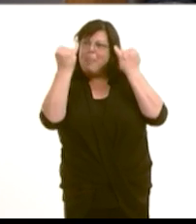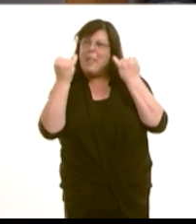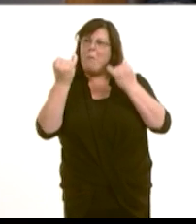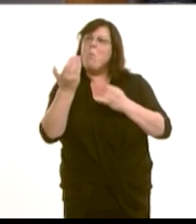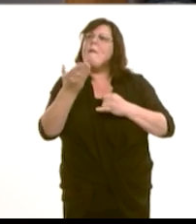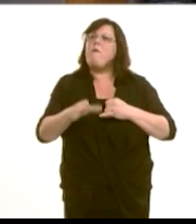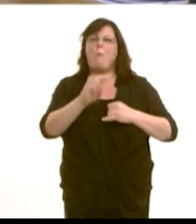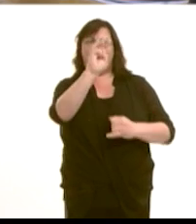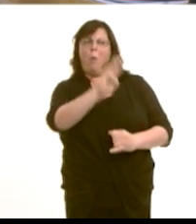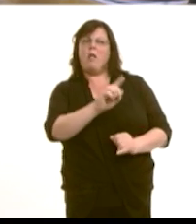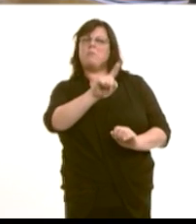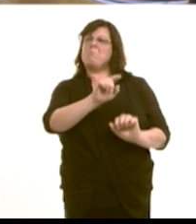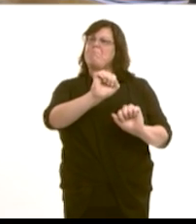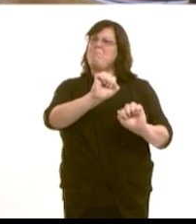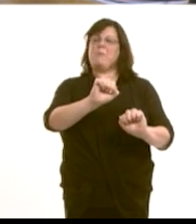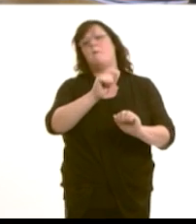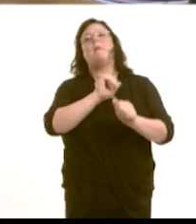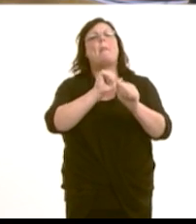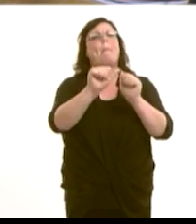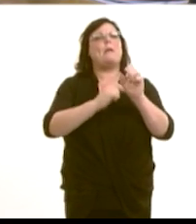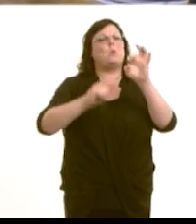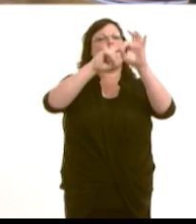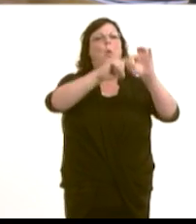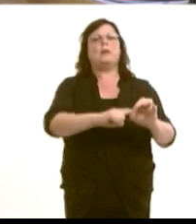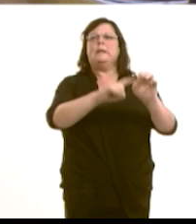from Wales and of the highest quality. The same is true of potatoes.